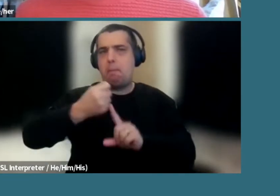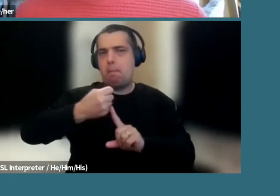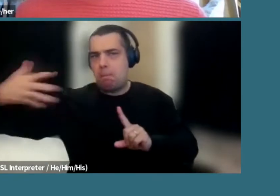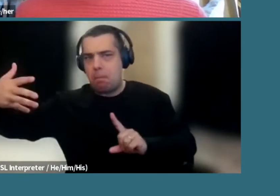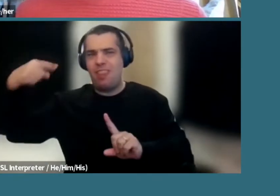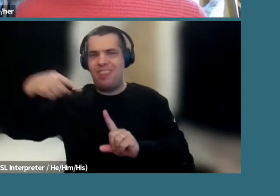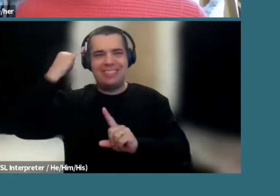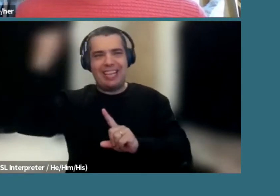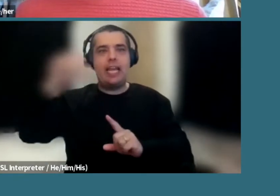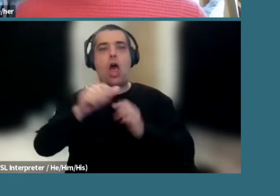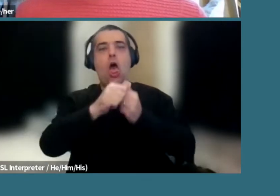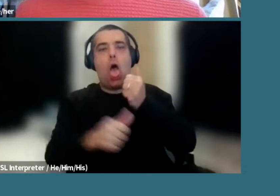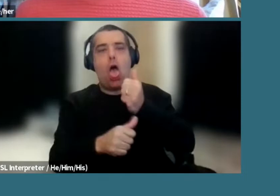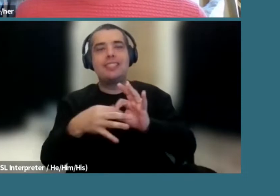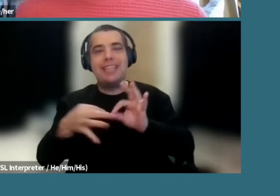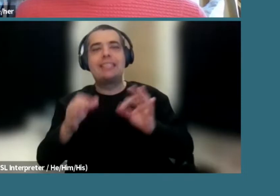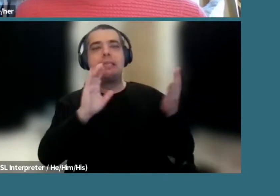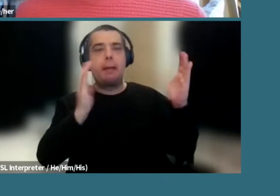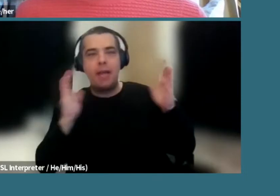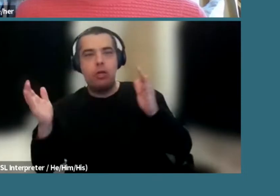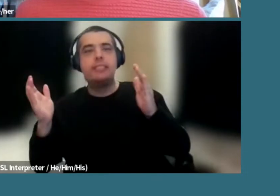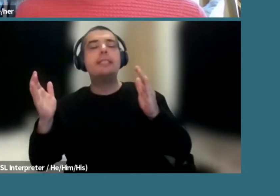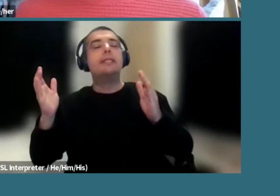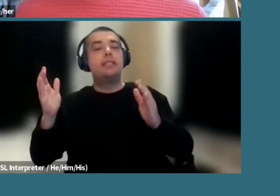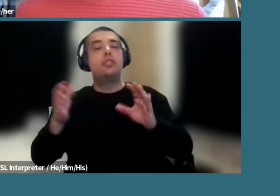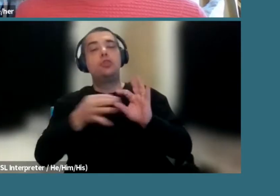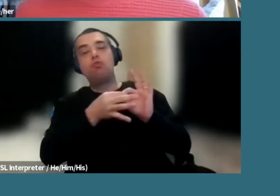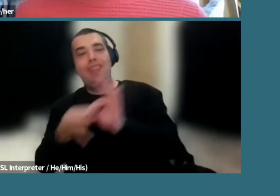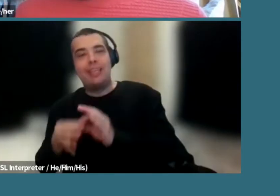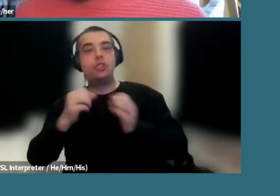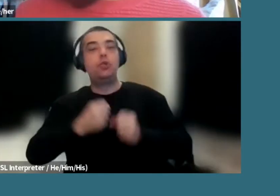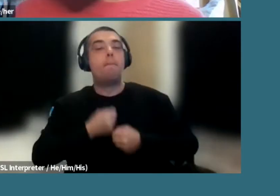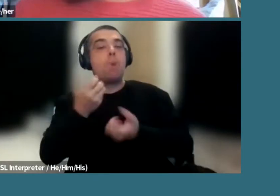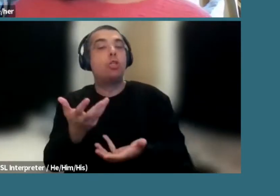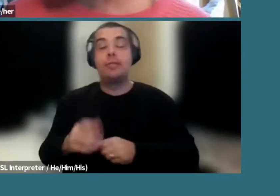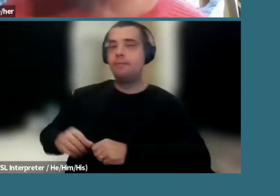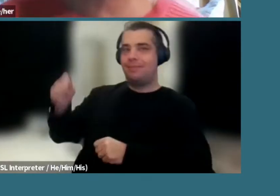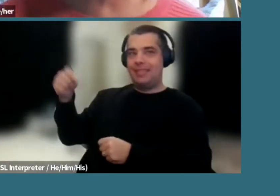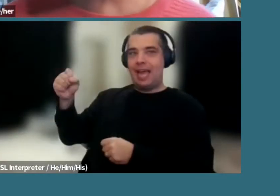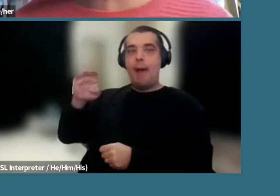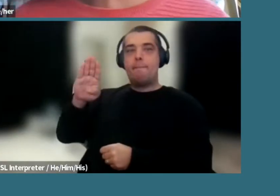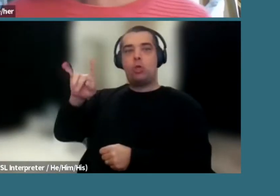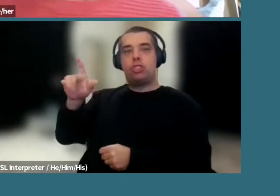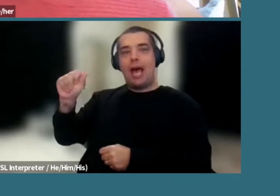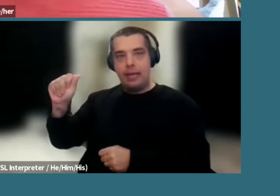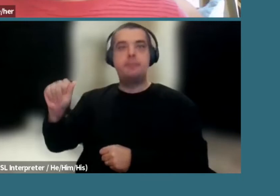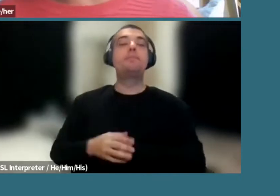of alt text in its comparison or relation to poetry? Yeah, absolutely. And-